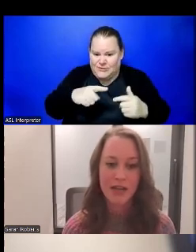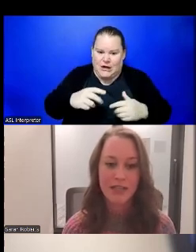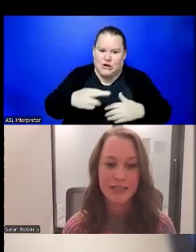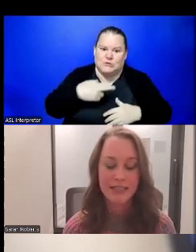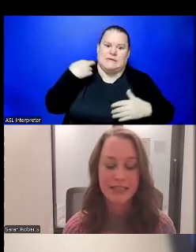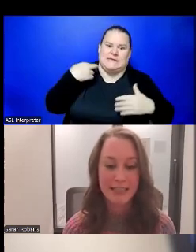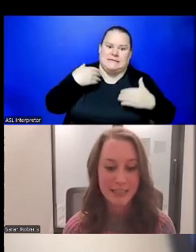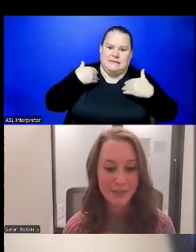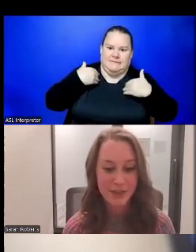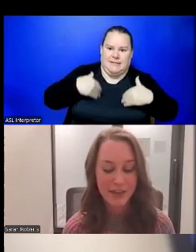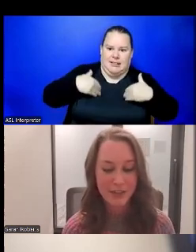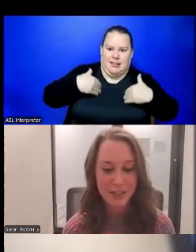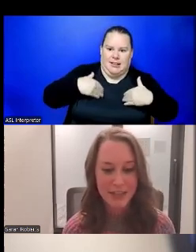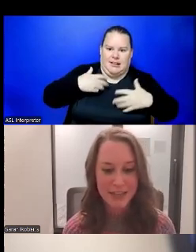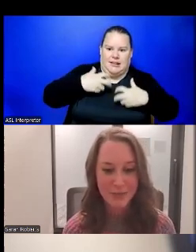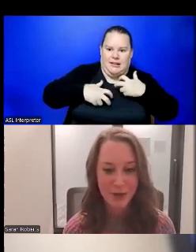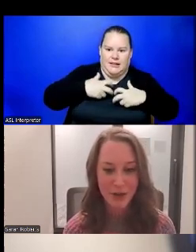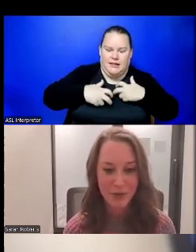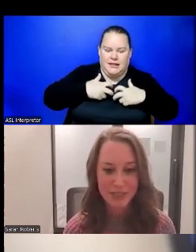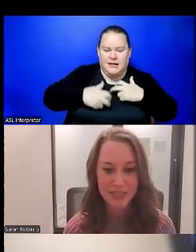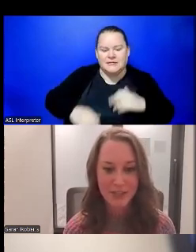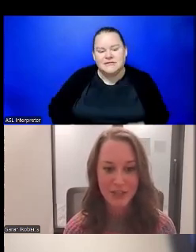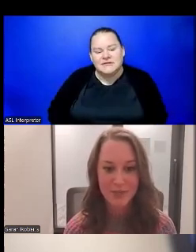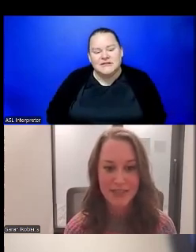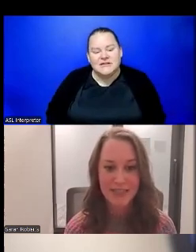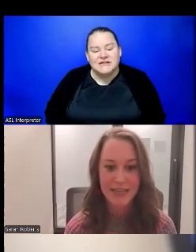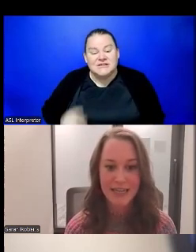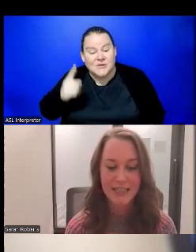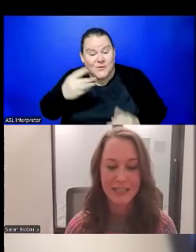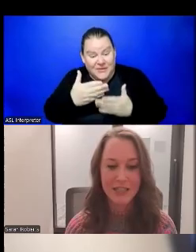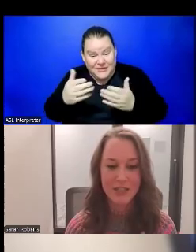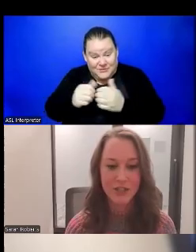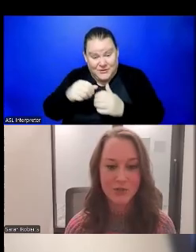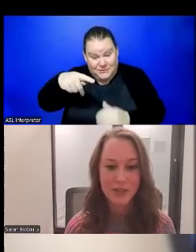One distinctive factor in prader willi syndrome is that tube